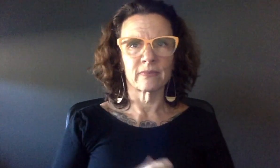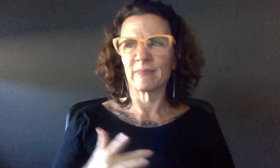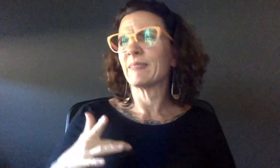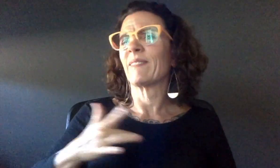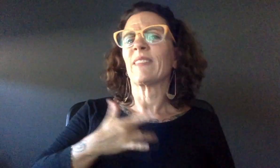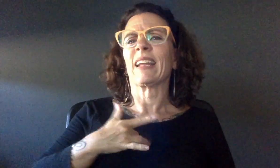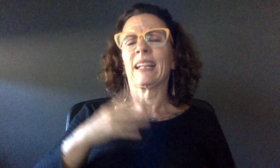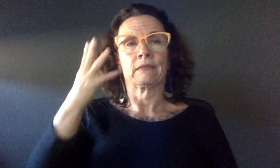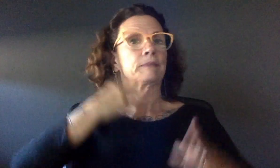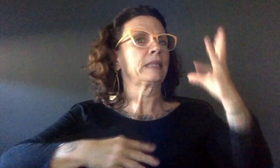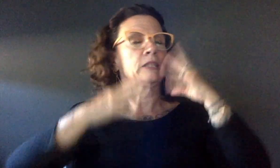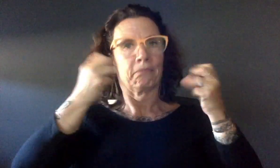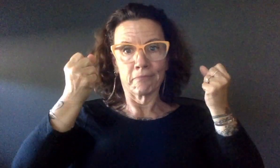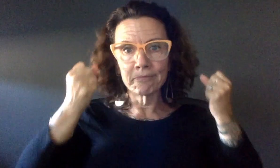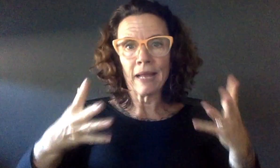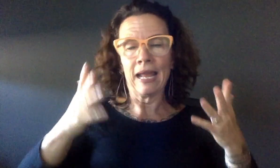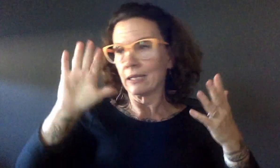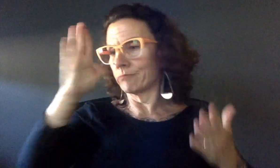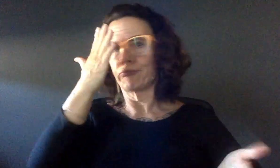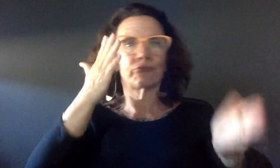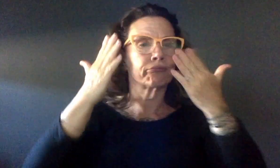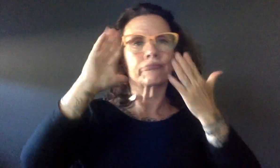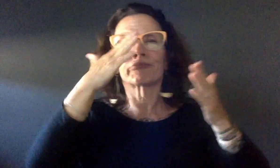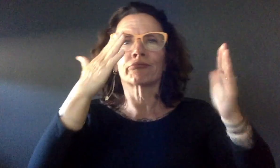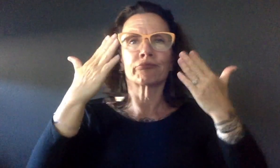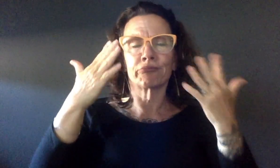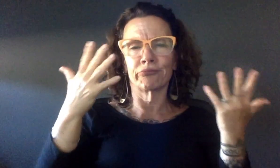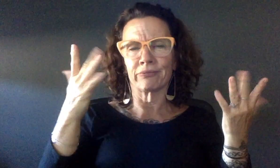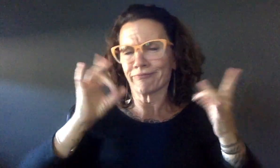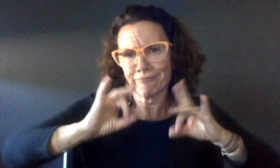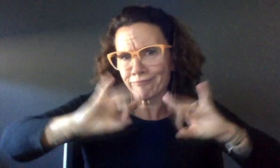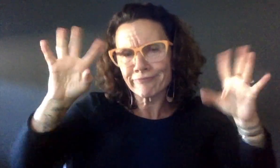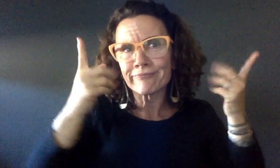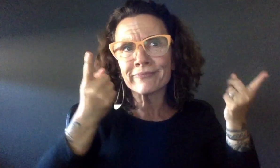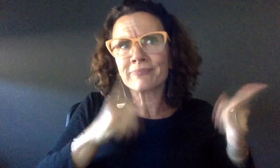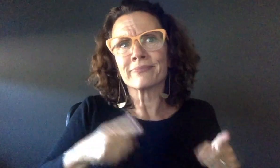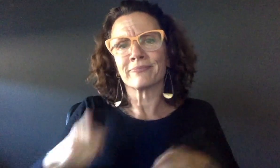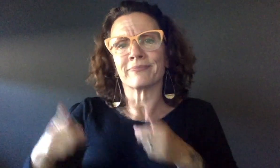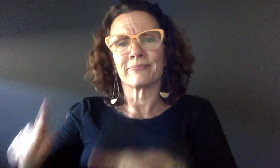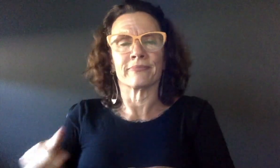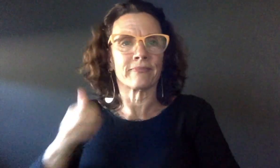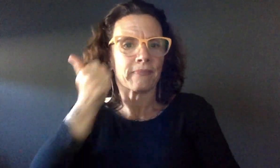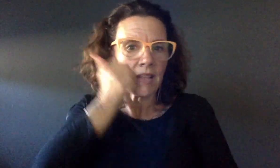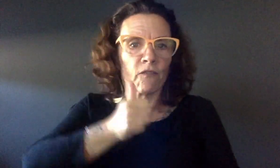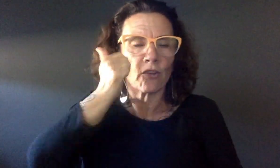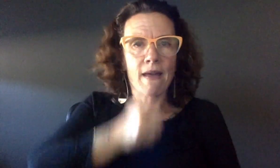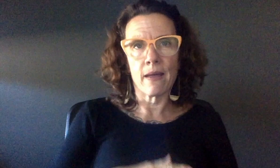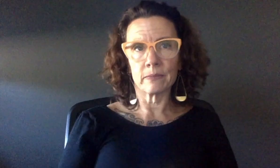It feels like we have an ever-increasing cascade of horrors facing us on the daily.